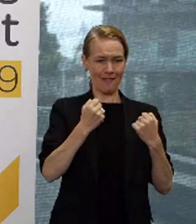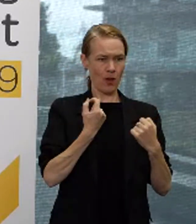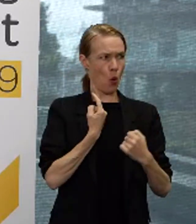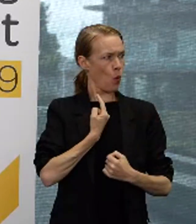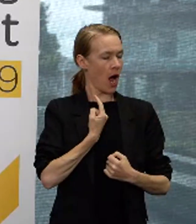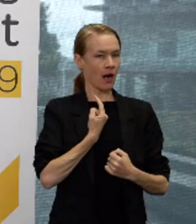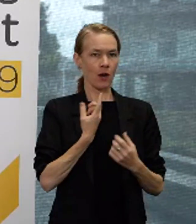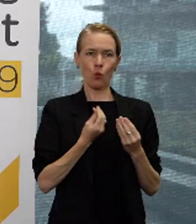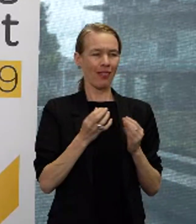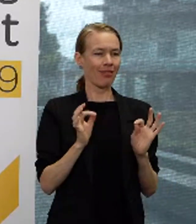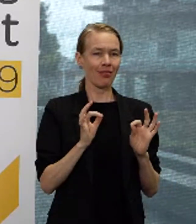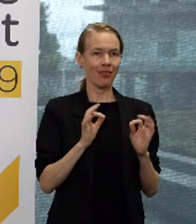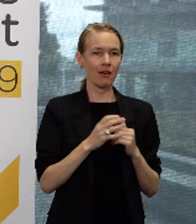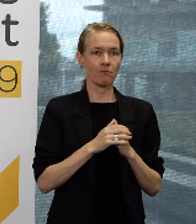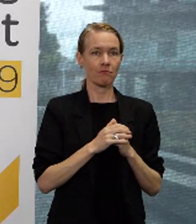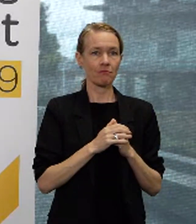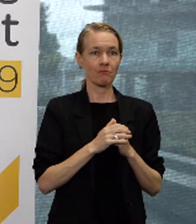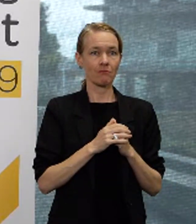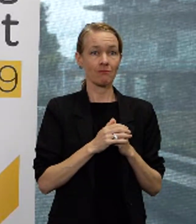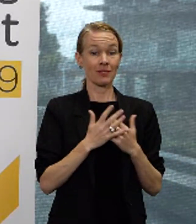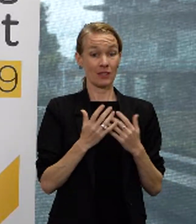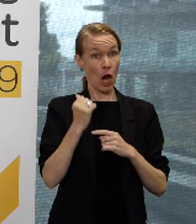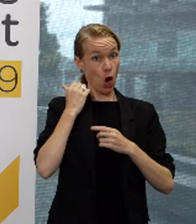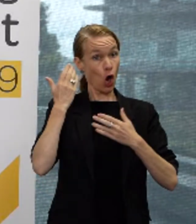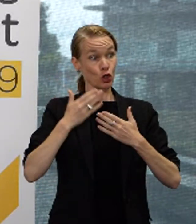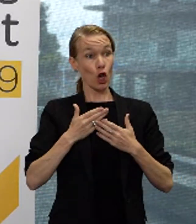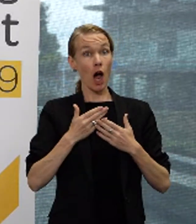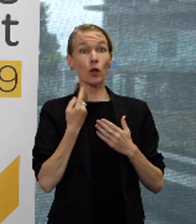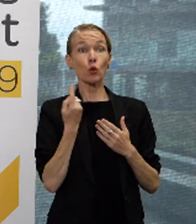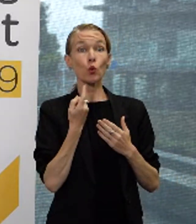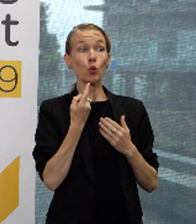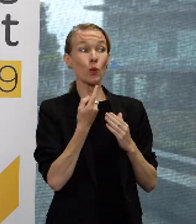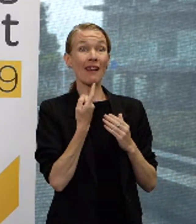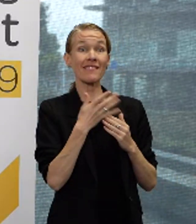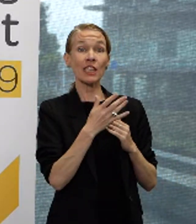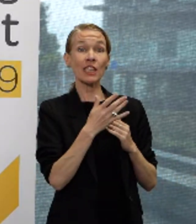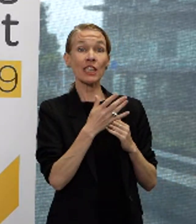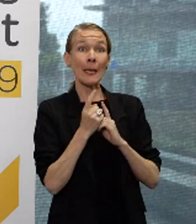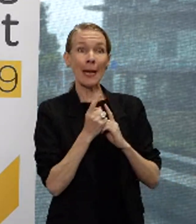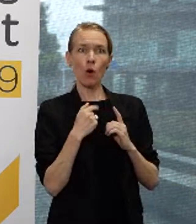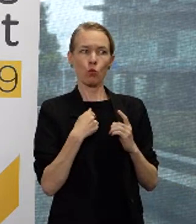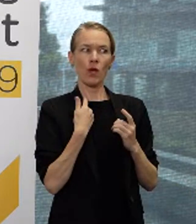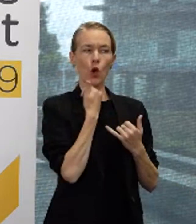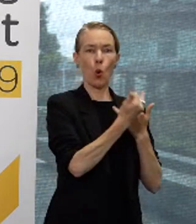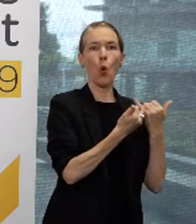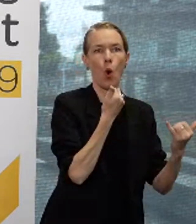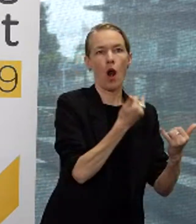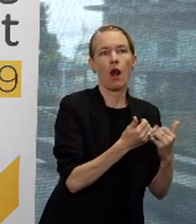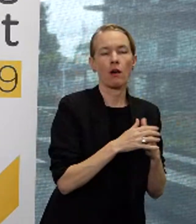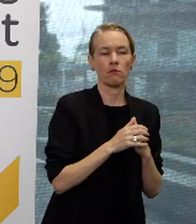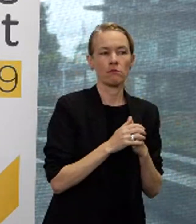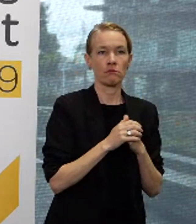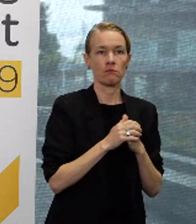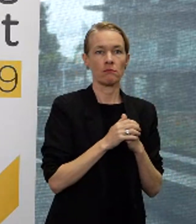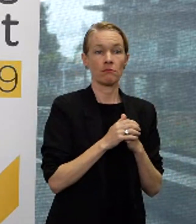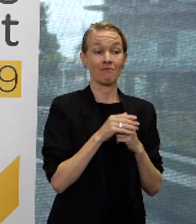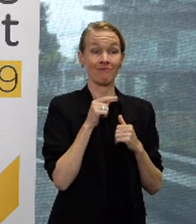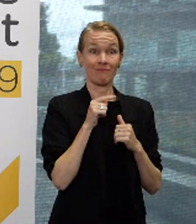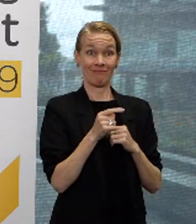were identified last evening. As soon as the test result came back positive yesterday